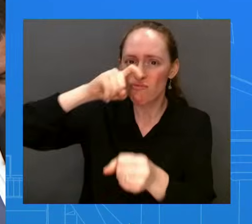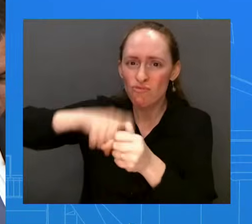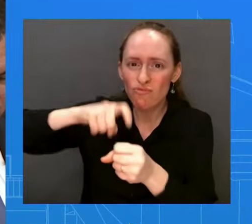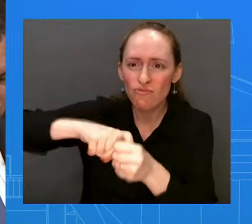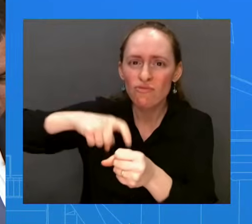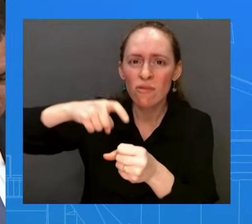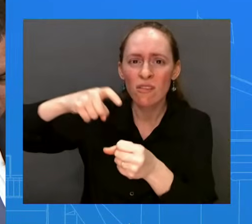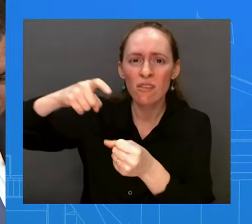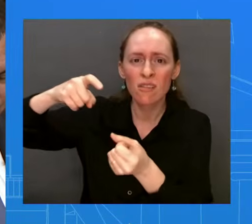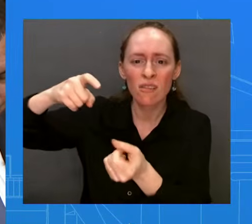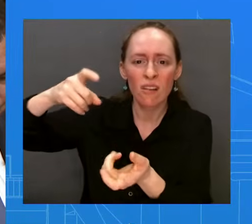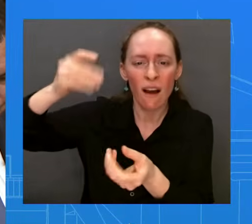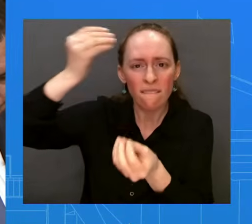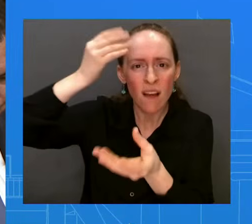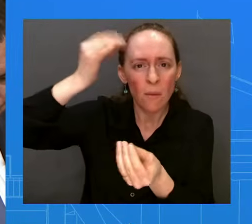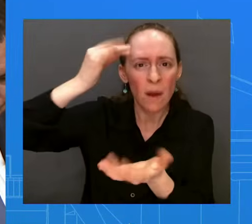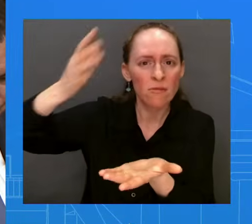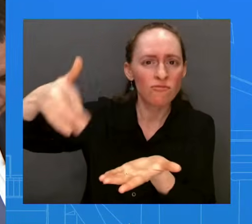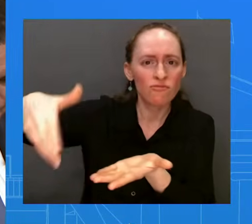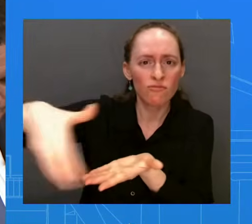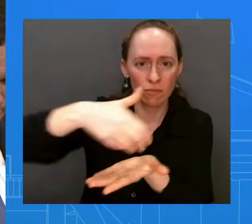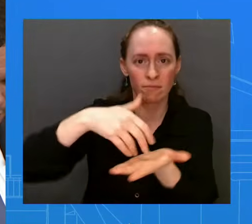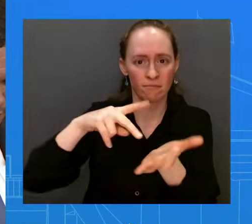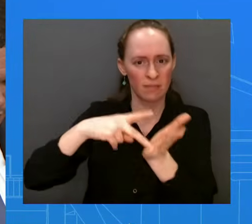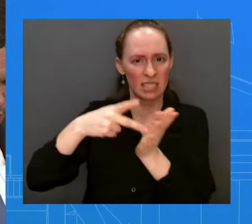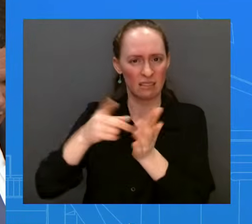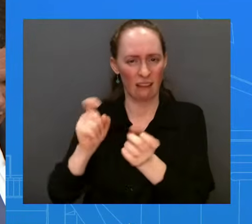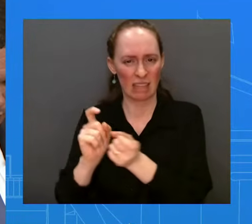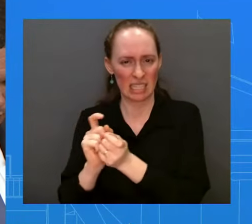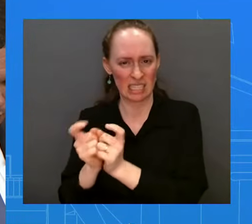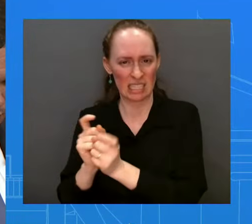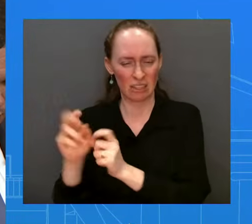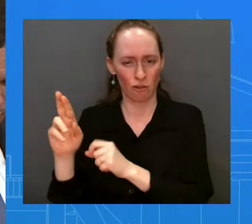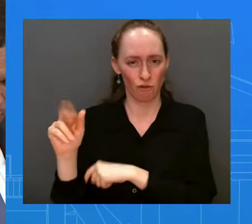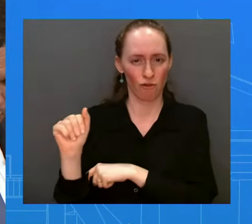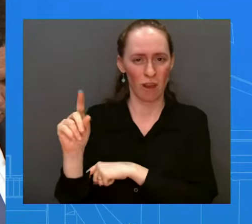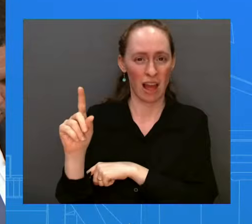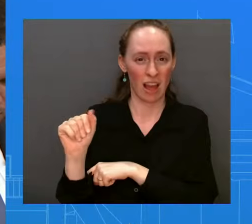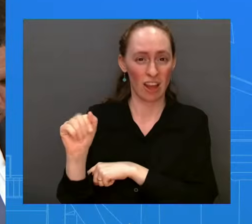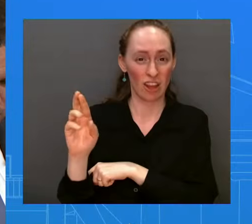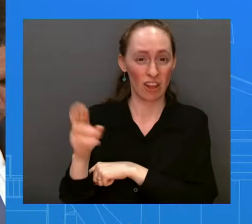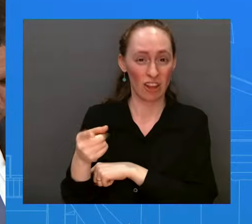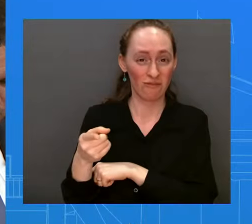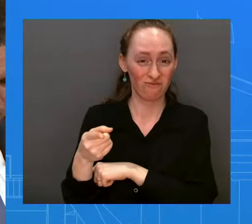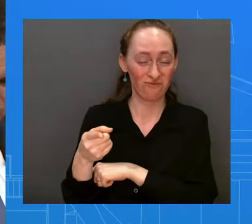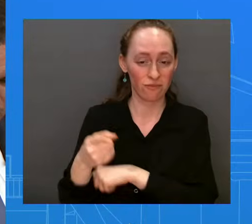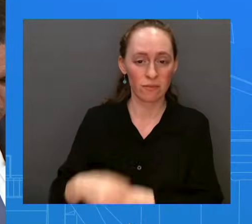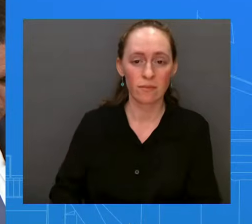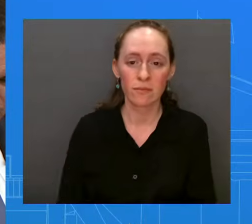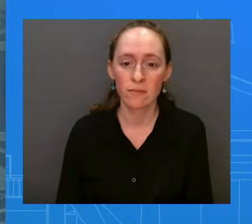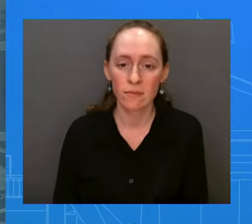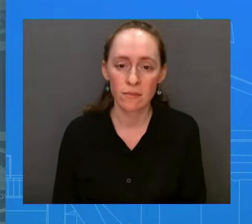to take down objects also been tweaked? Has it been lowered? Has it been changed? We've never seen this before. All of a sudden, we've seen three in three days. Mr. Kirby: No, actually --